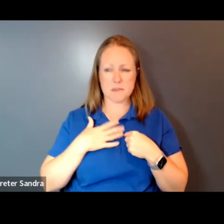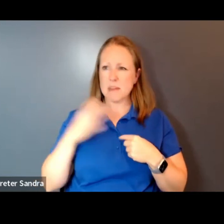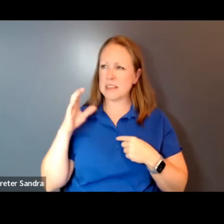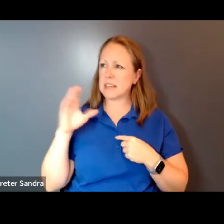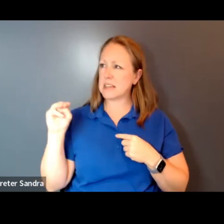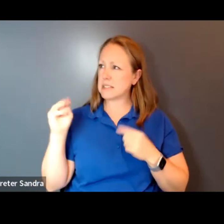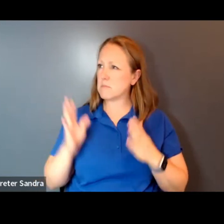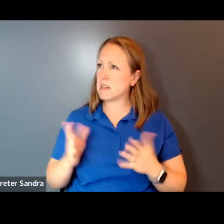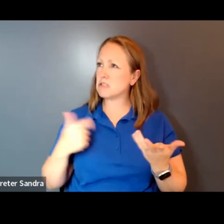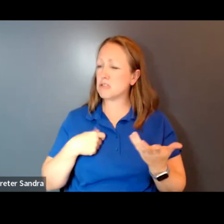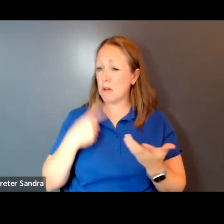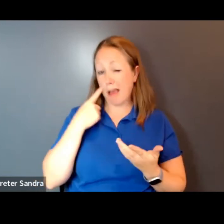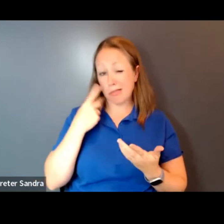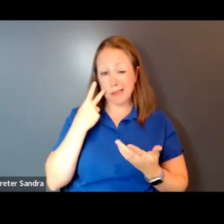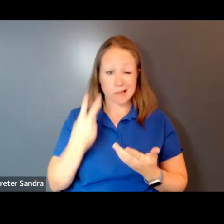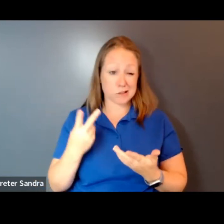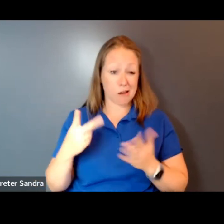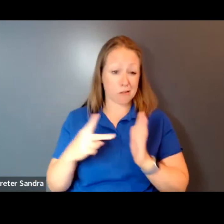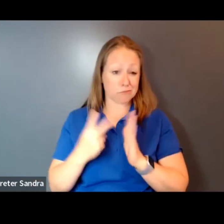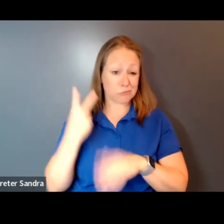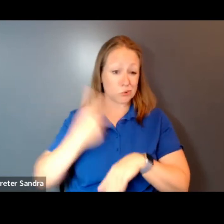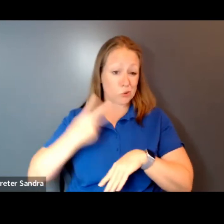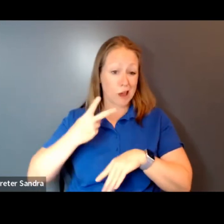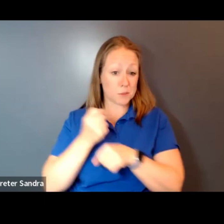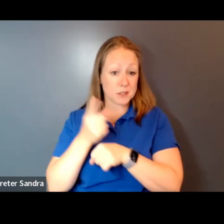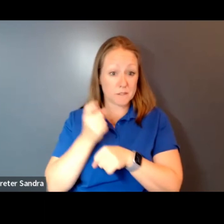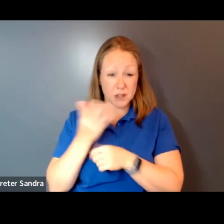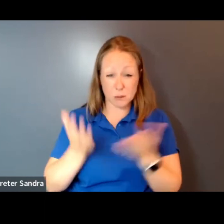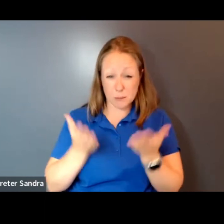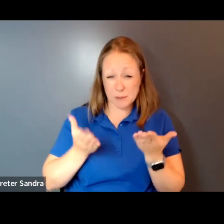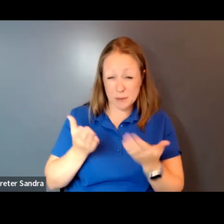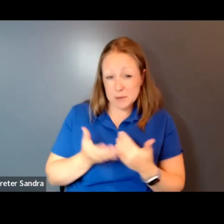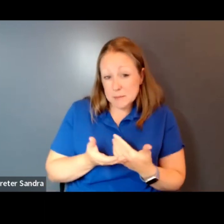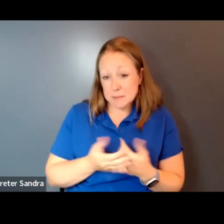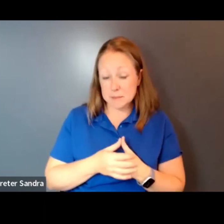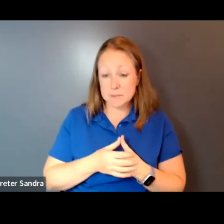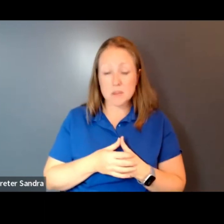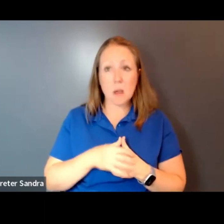twice a year. So that was not very much. If I